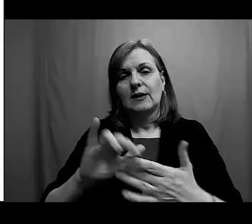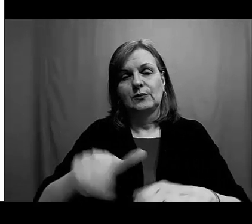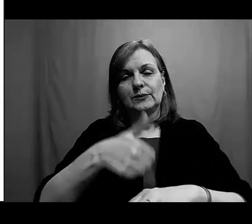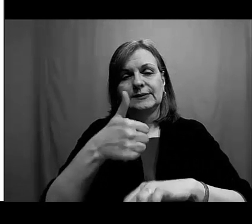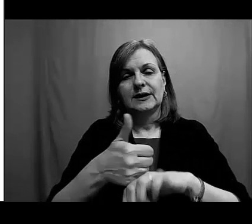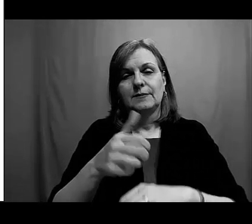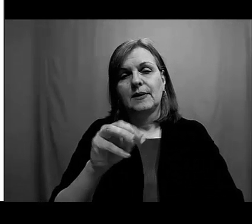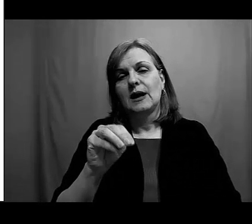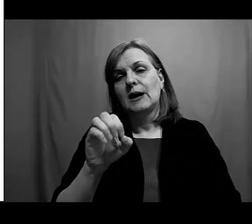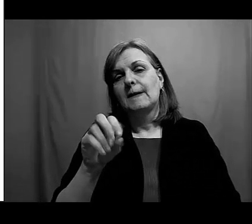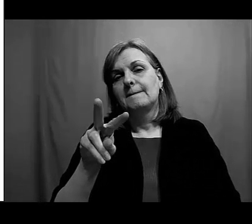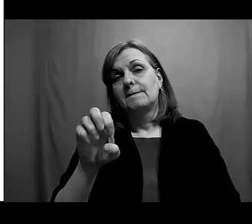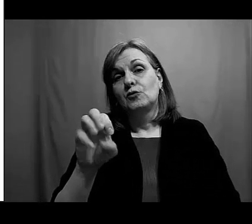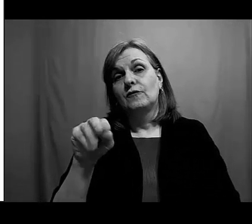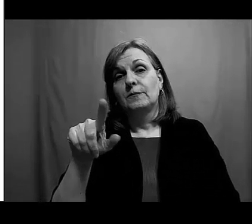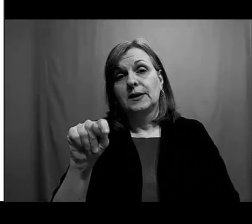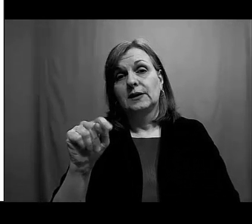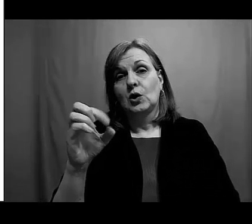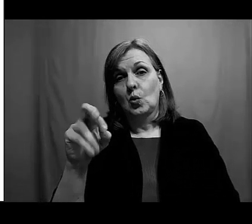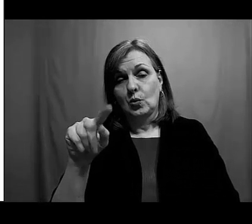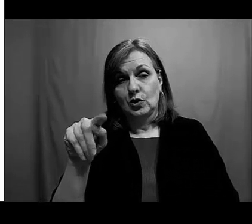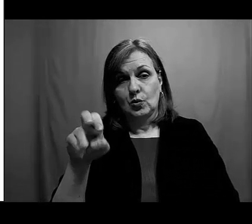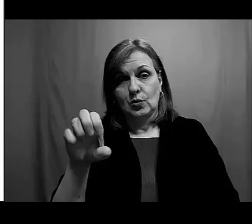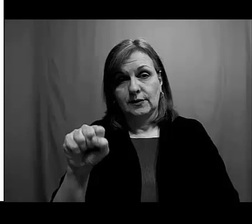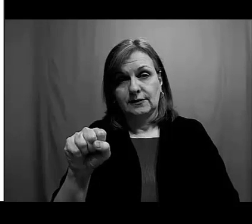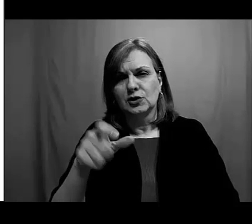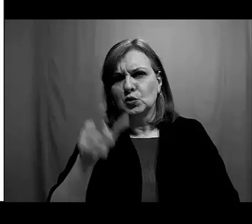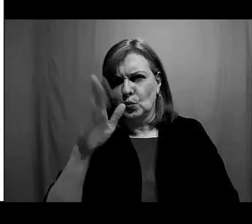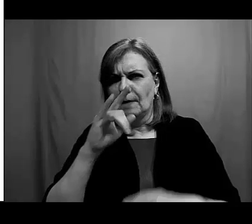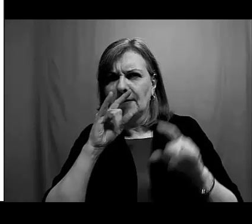movement corridors and you are going to make fun of this!